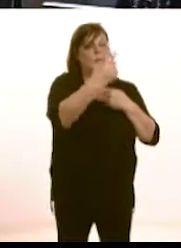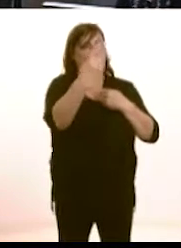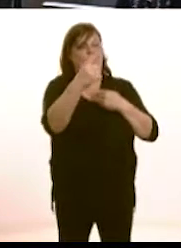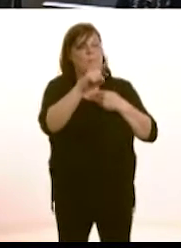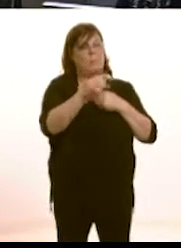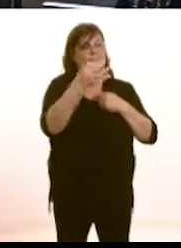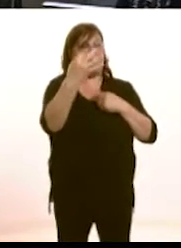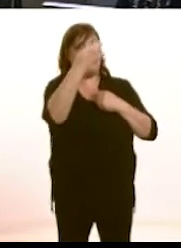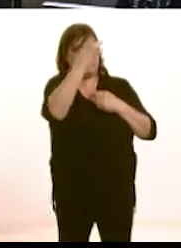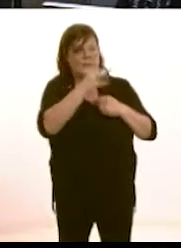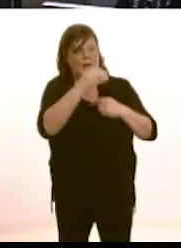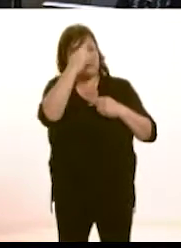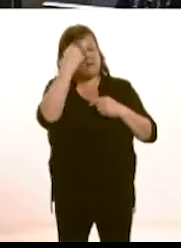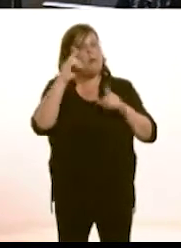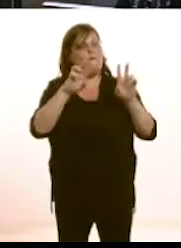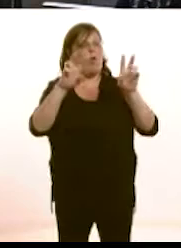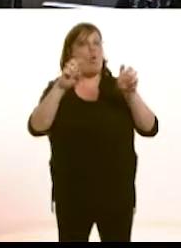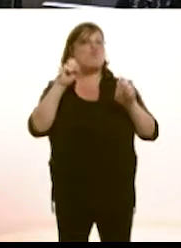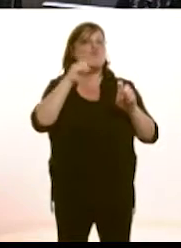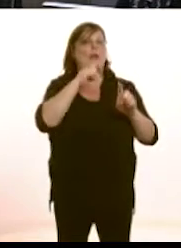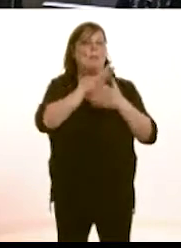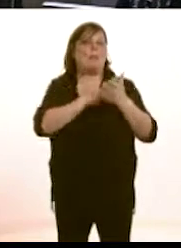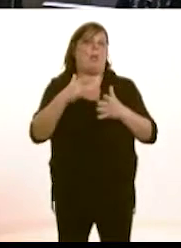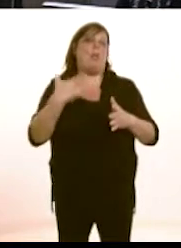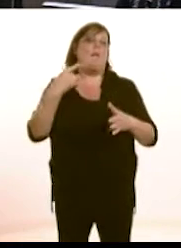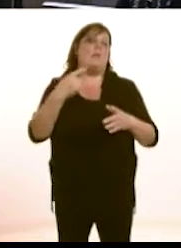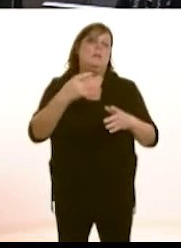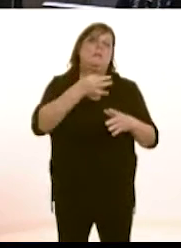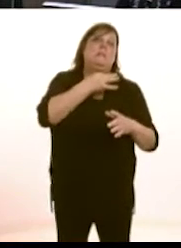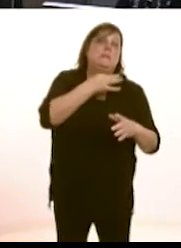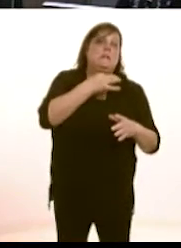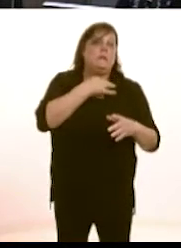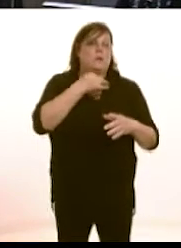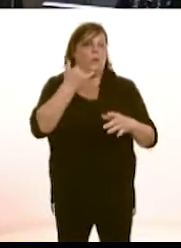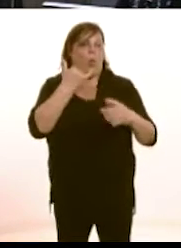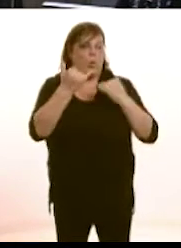calls, known as red calls, and that means itís met its target for the eleventh successive